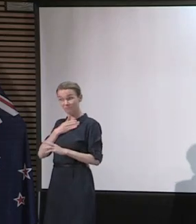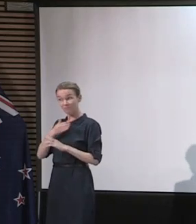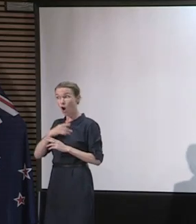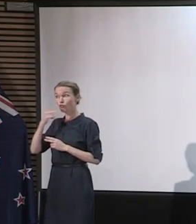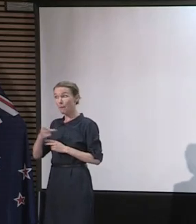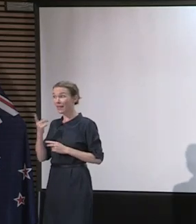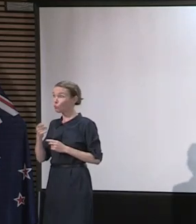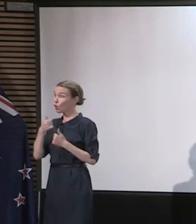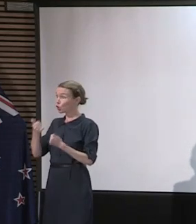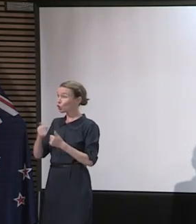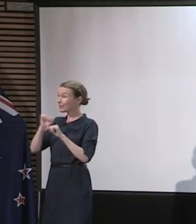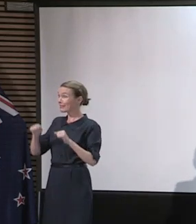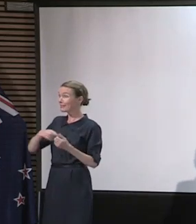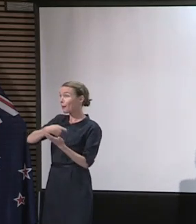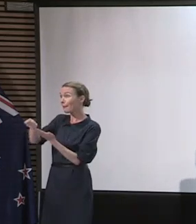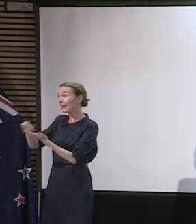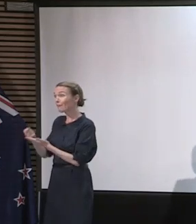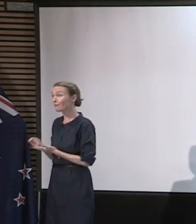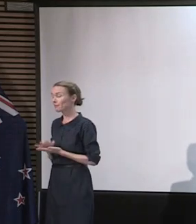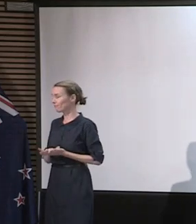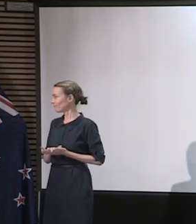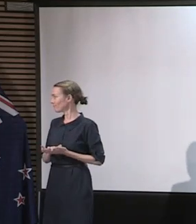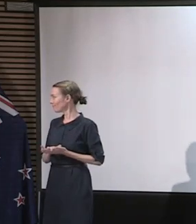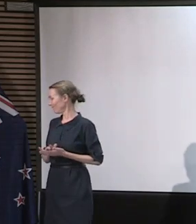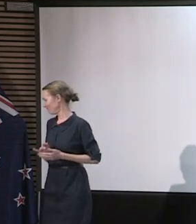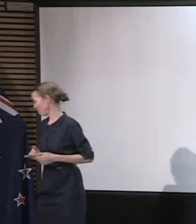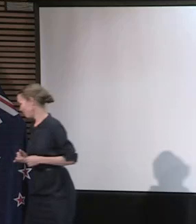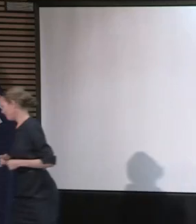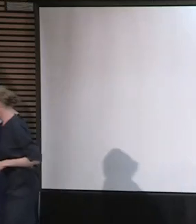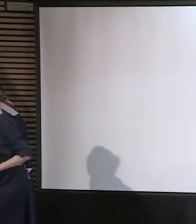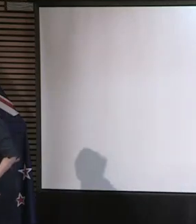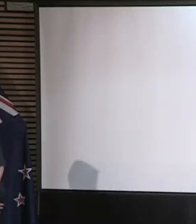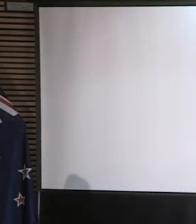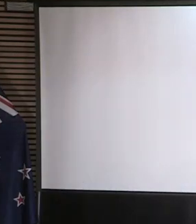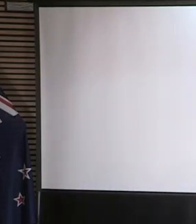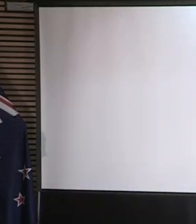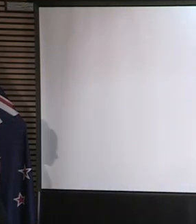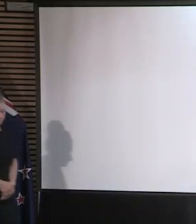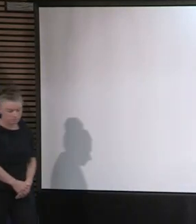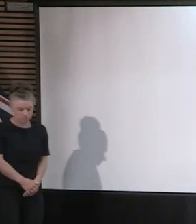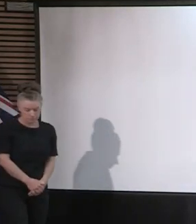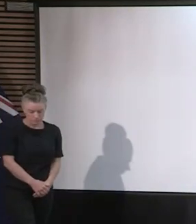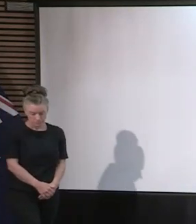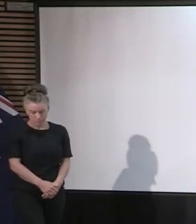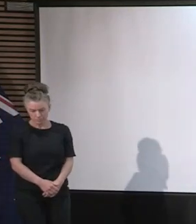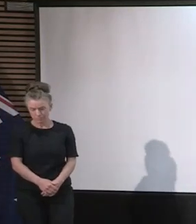an audit of PPE. Are you willing to state we have good